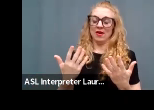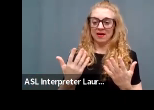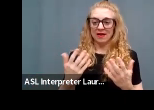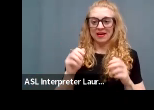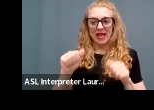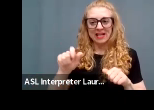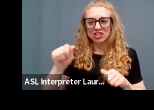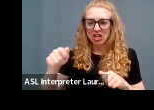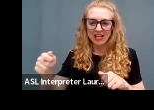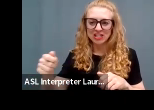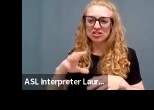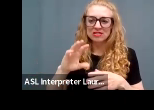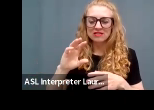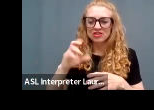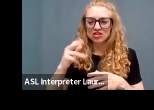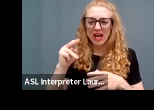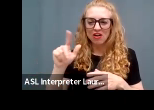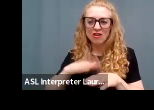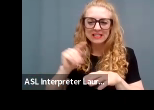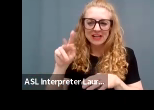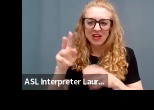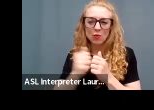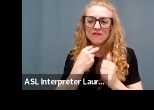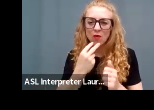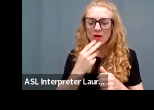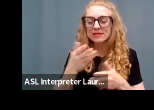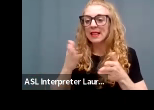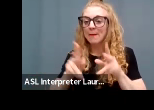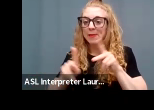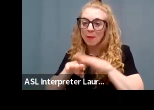with his voice he can let people in the building with his voice he can let people in his front